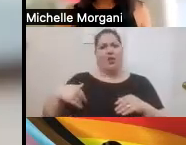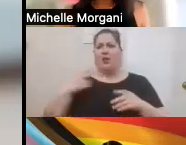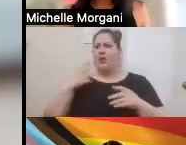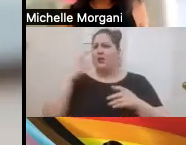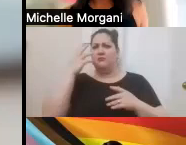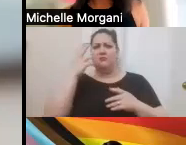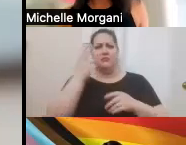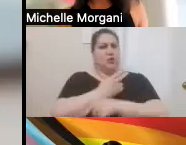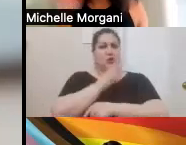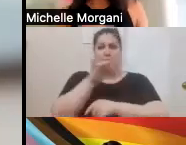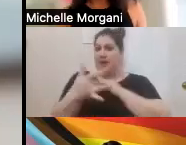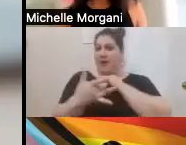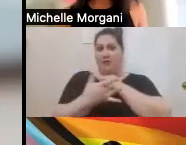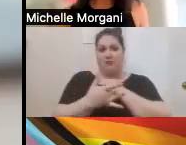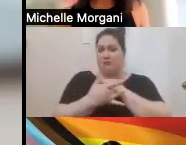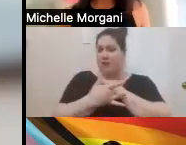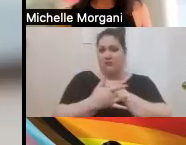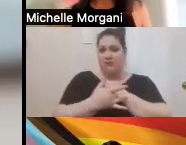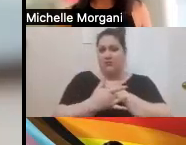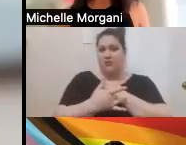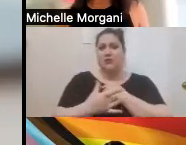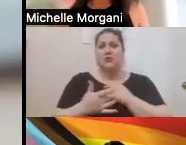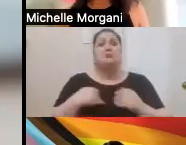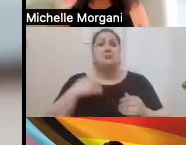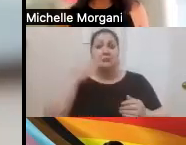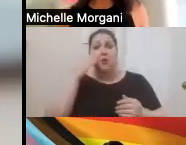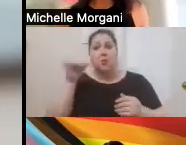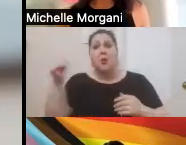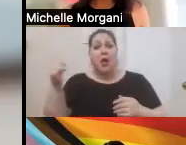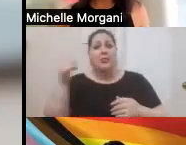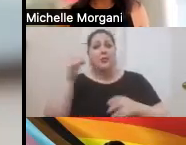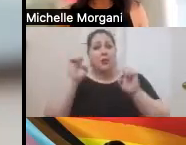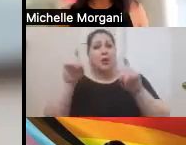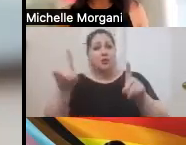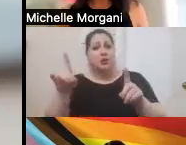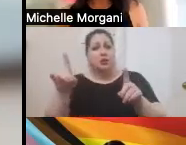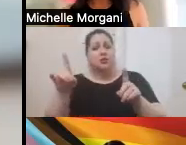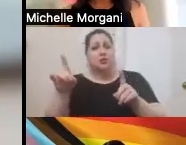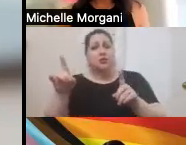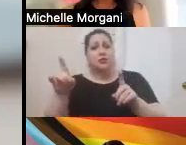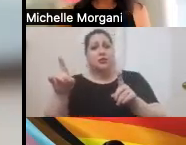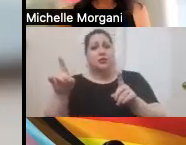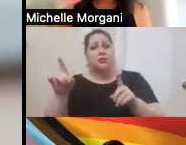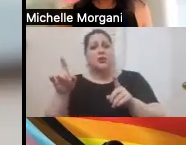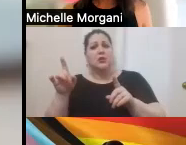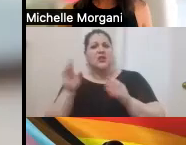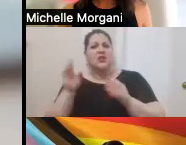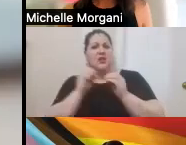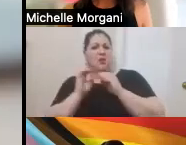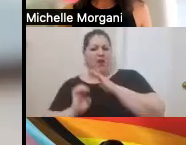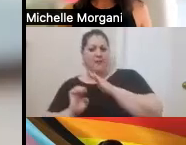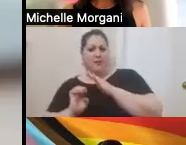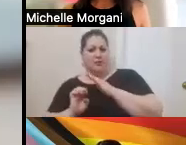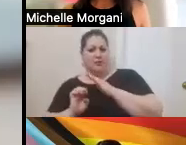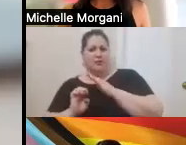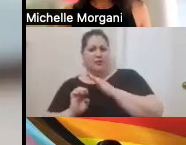I know I have an in other educational settings and more of the elementary side of things. However, I don't think there's been a lot.